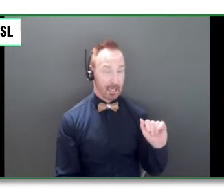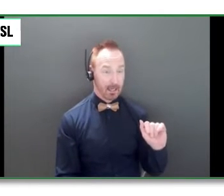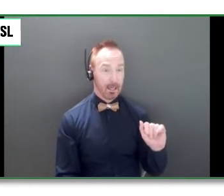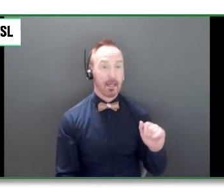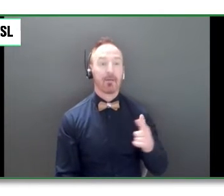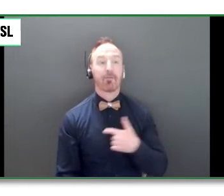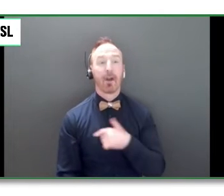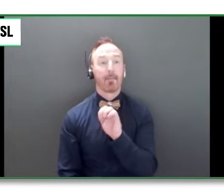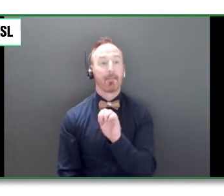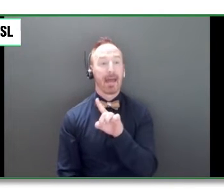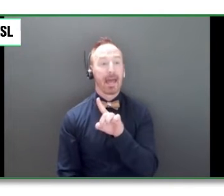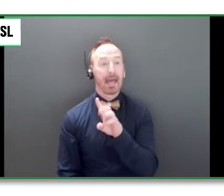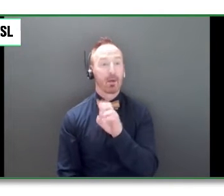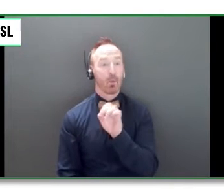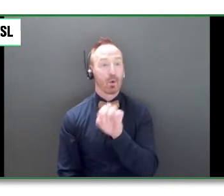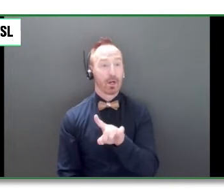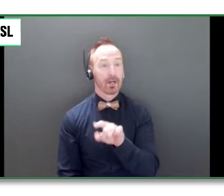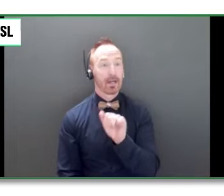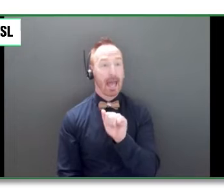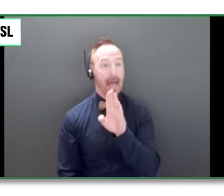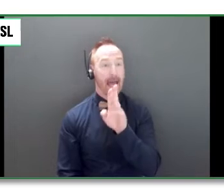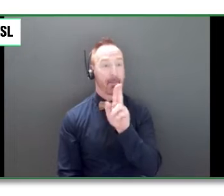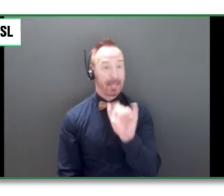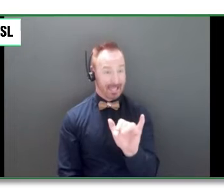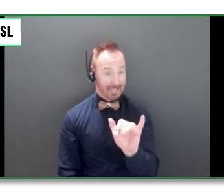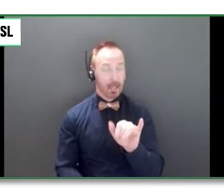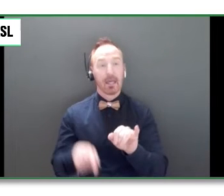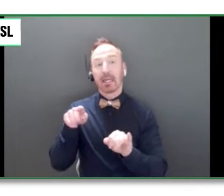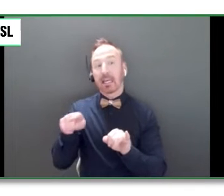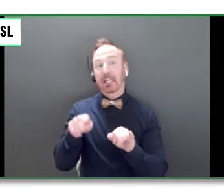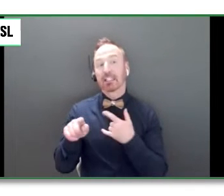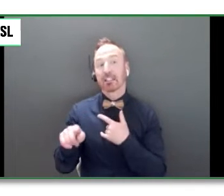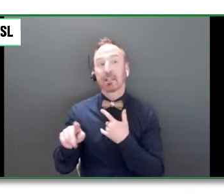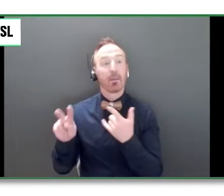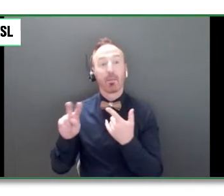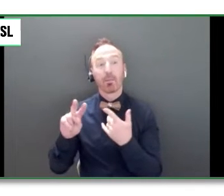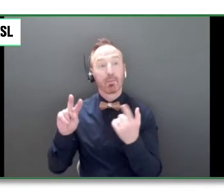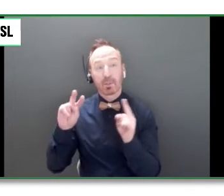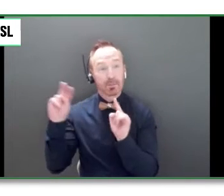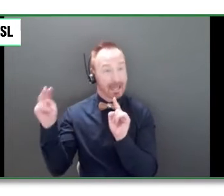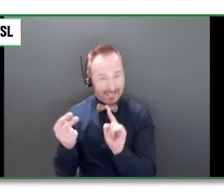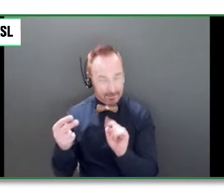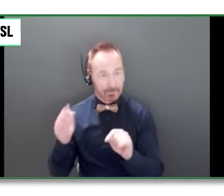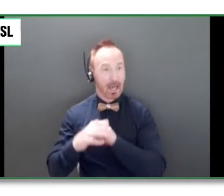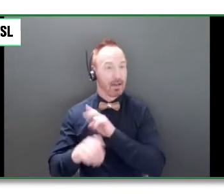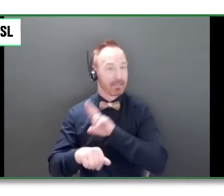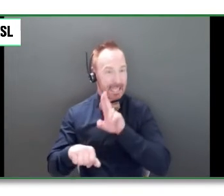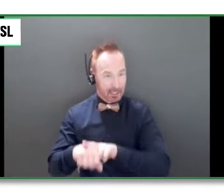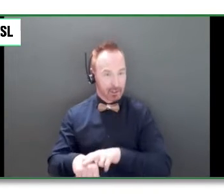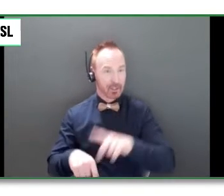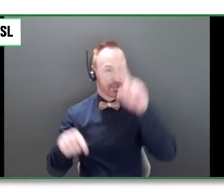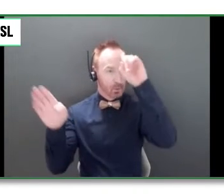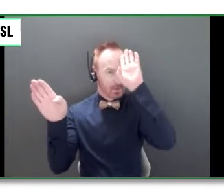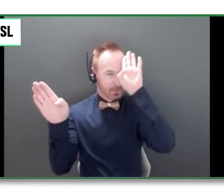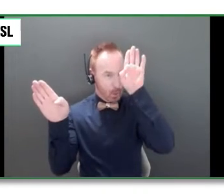Um calling out his closed-minded approach to nature and those who wish to experience it um and reminding him that not everyone